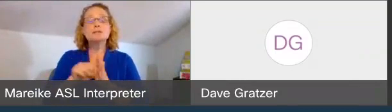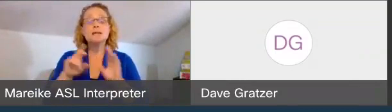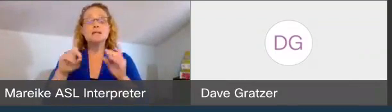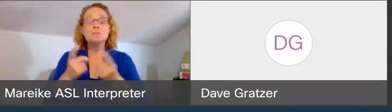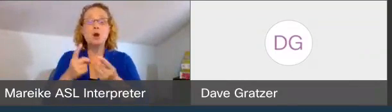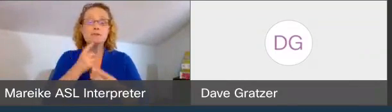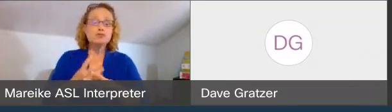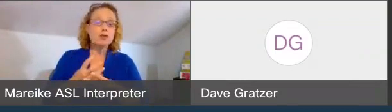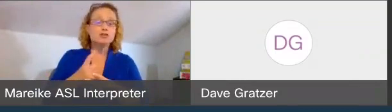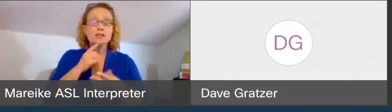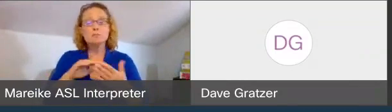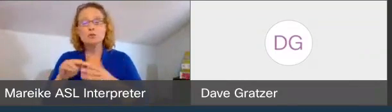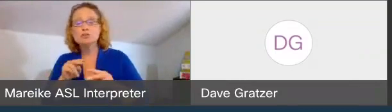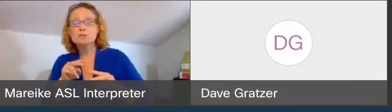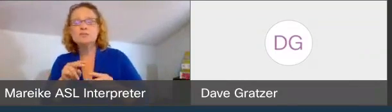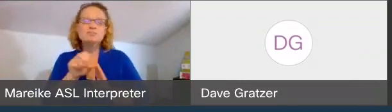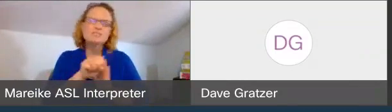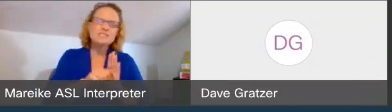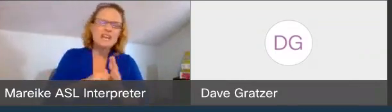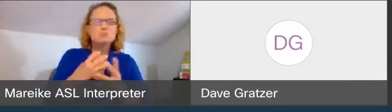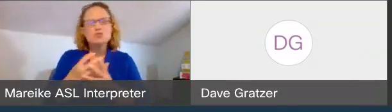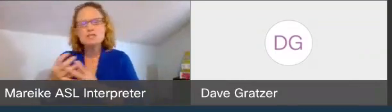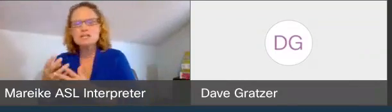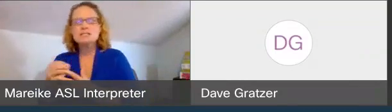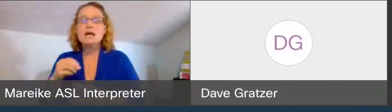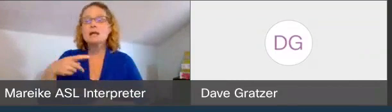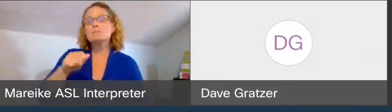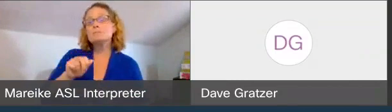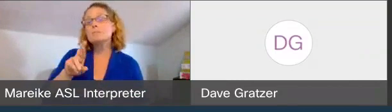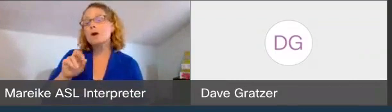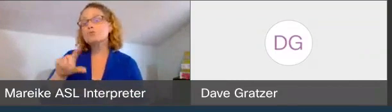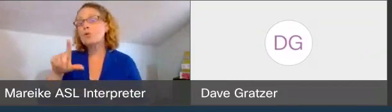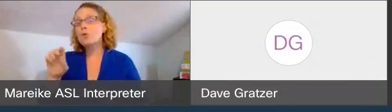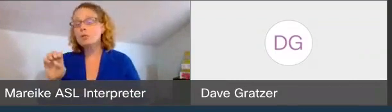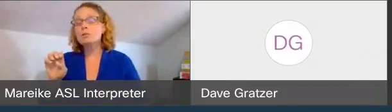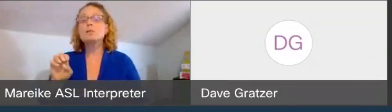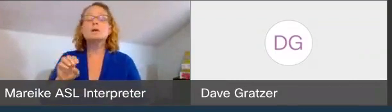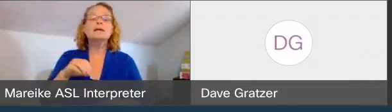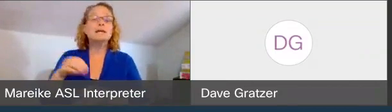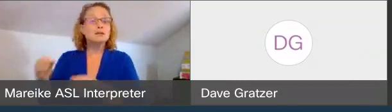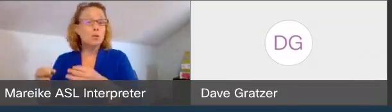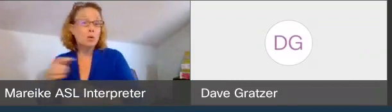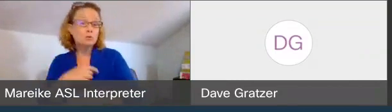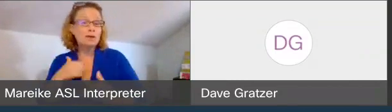So this is a state prisons and also parole in the courts we have contact with judges,